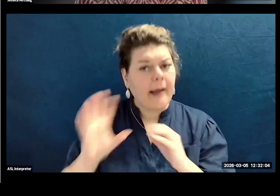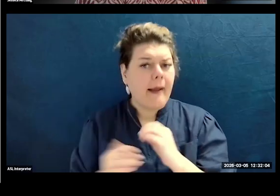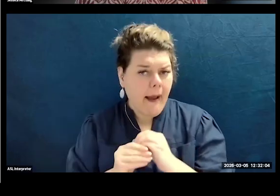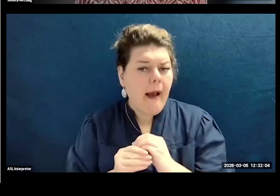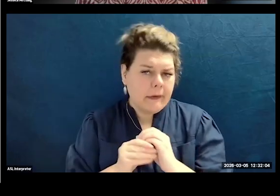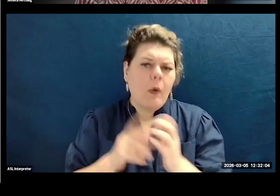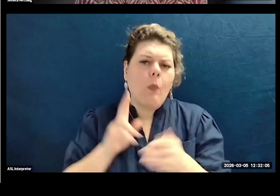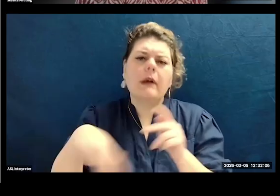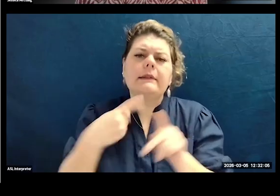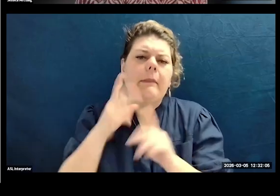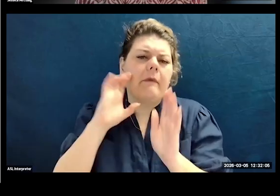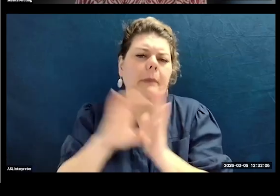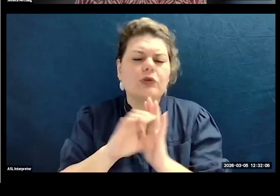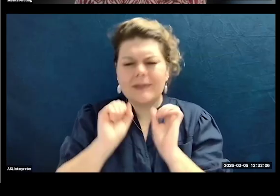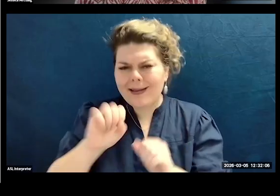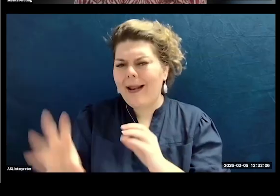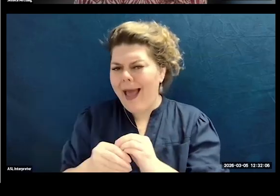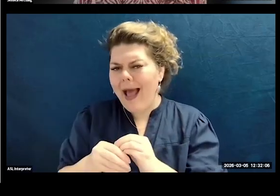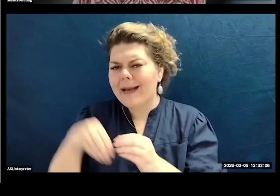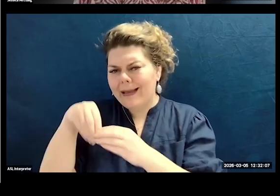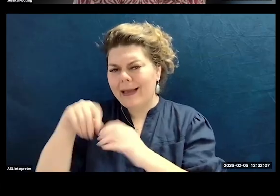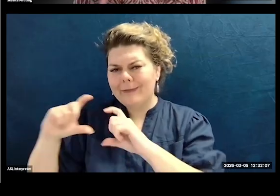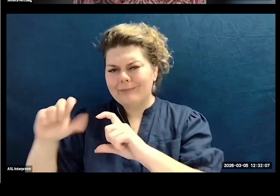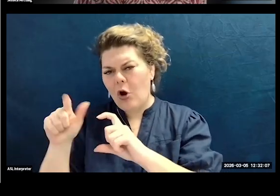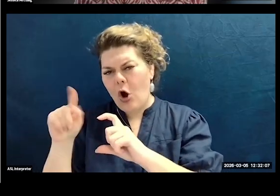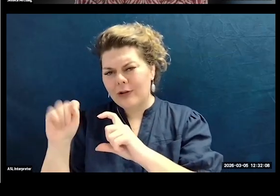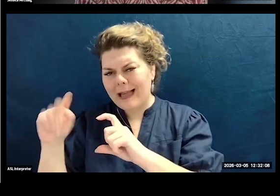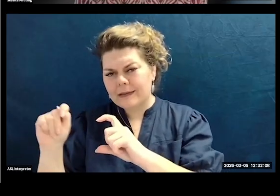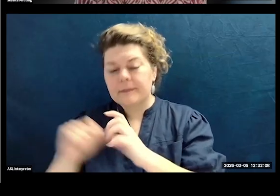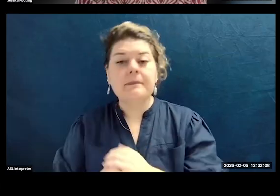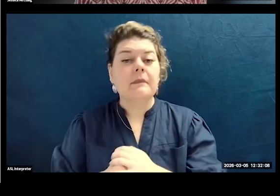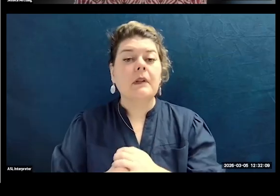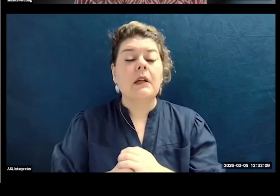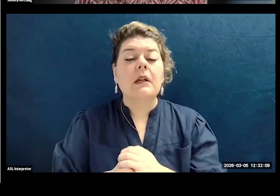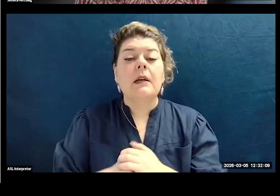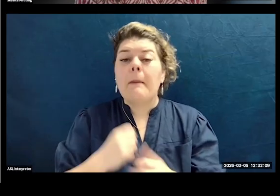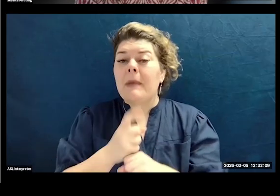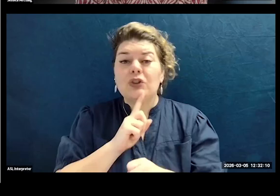the type of image is helpful. Make sure that you do not repeat any information